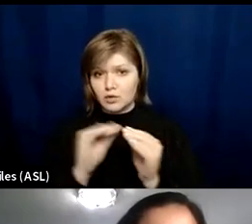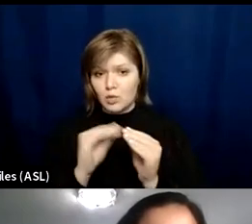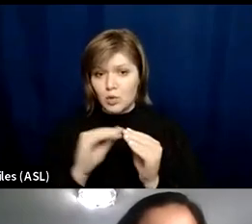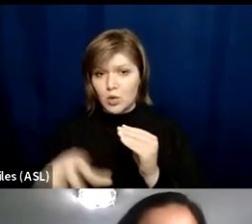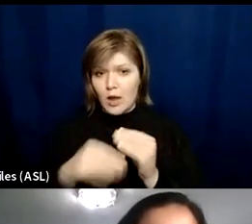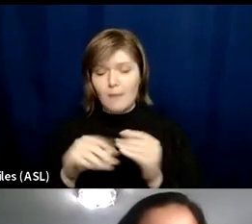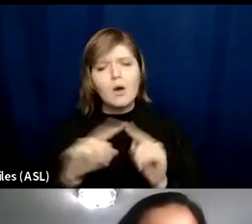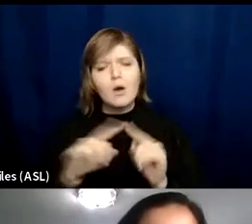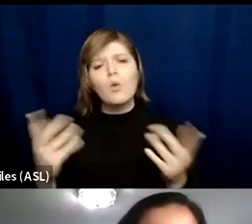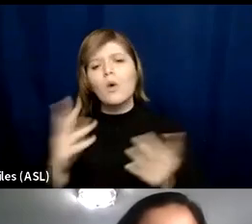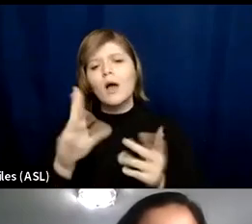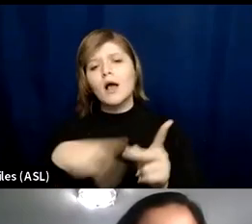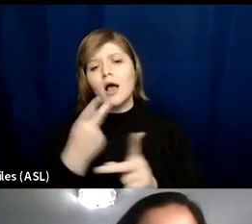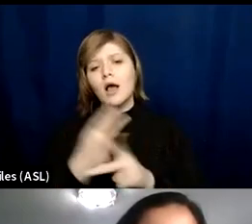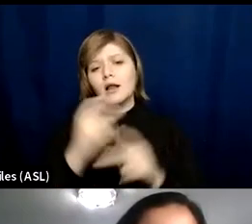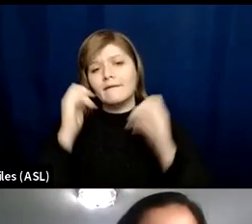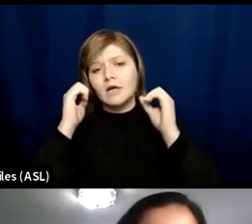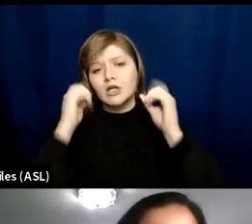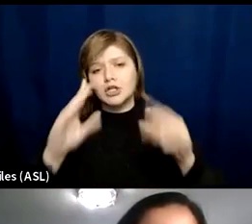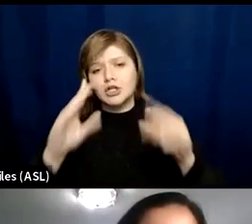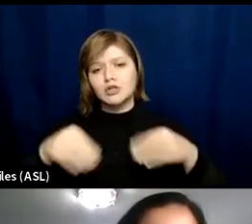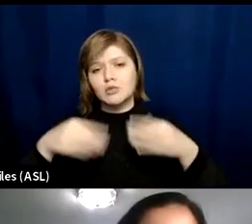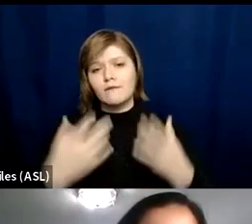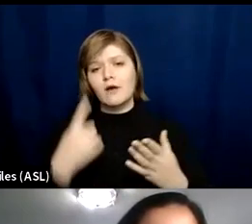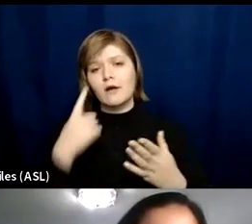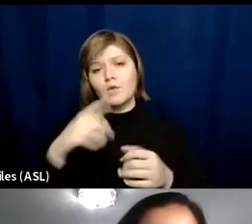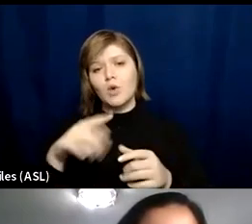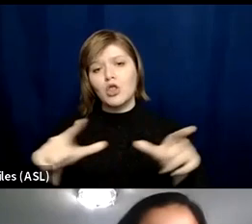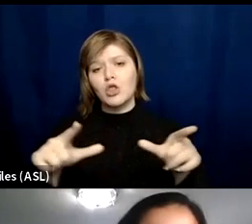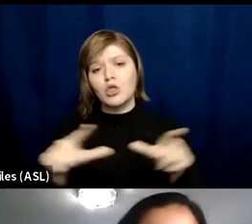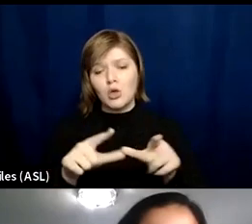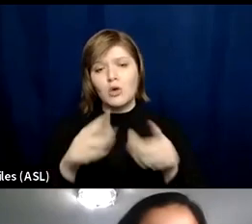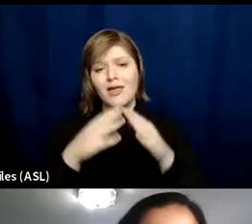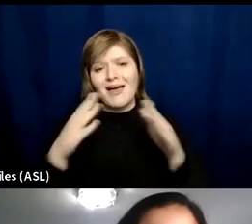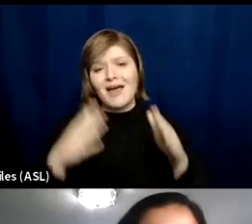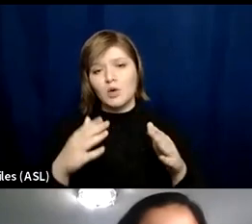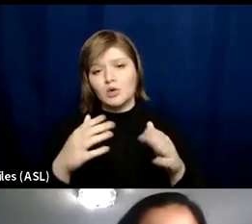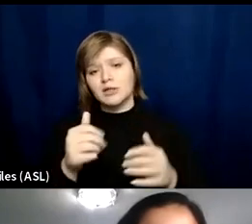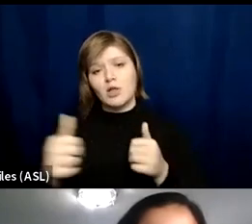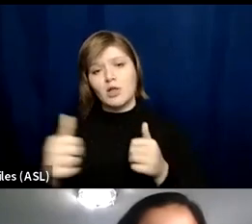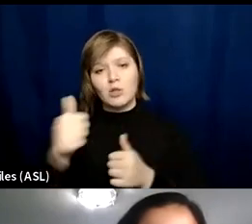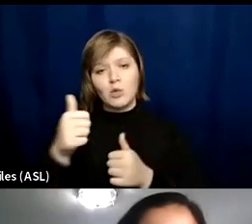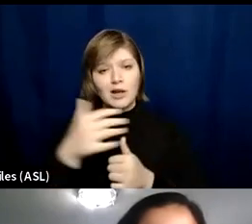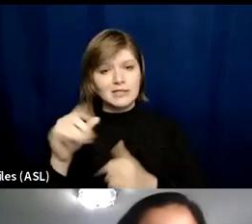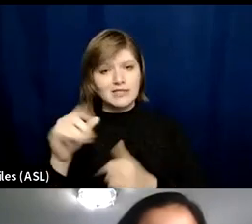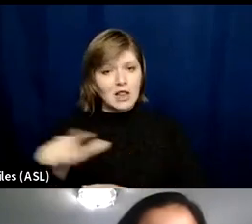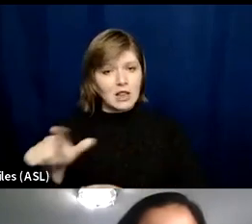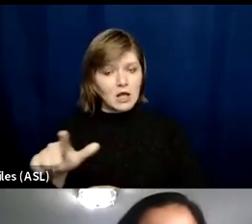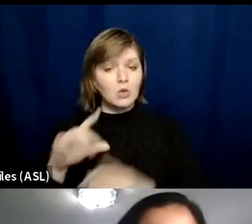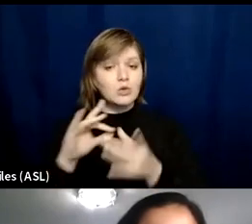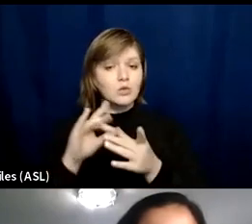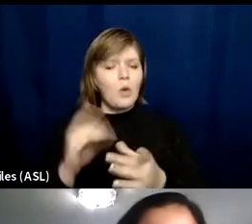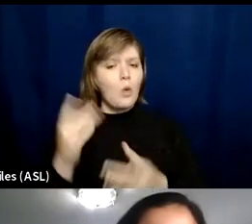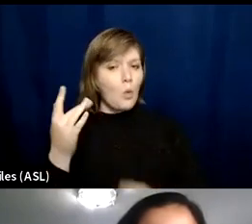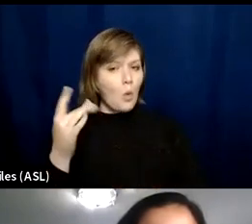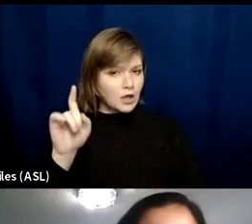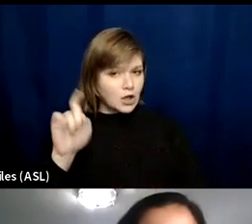the link it will list the affordable housing and the accessibility features of that affordable housing, whether the waiting list is open and things like that.